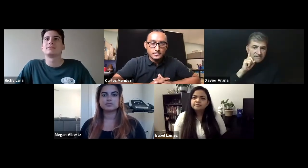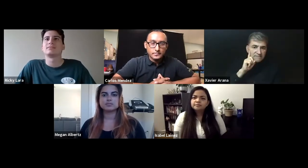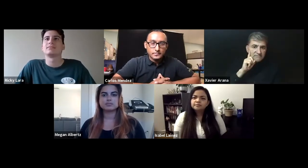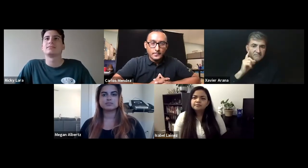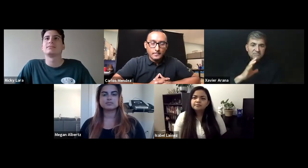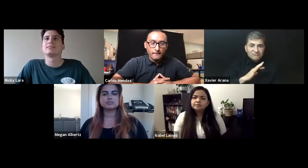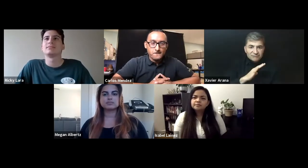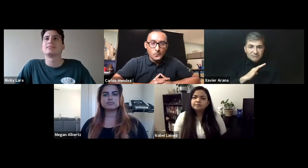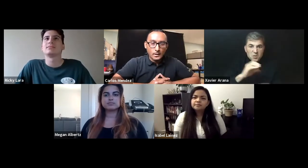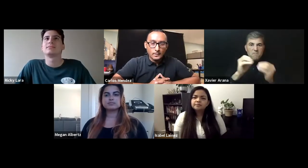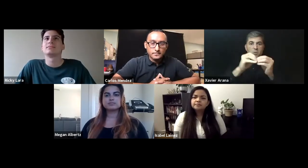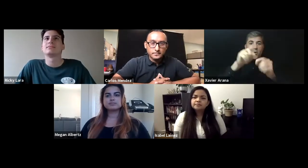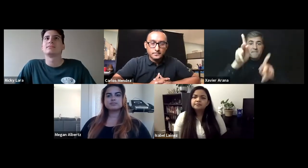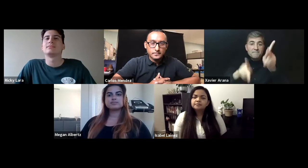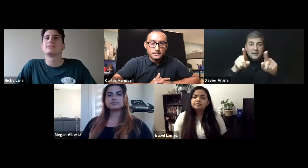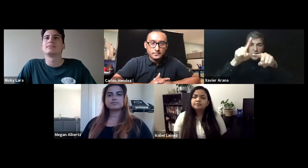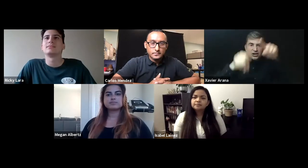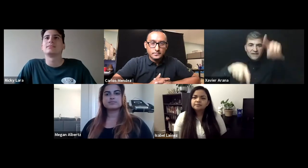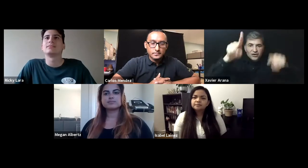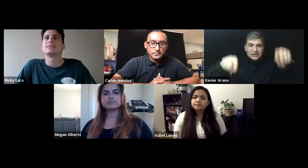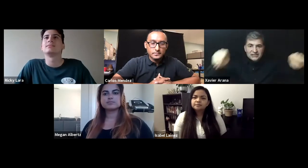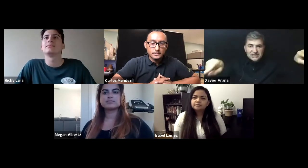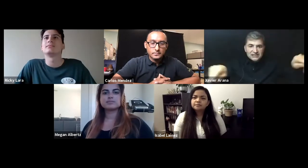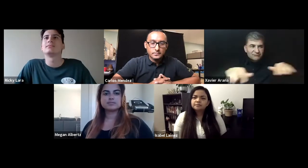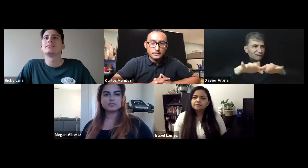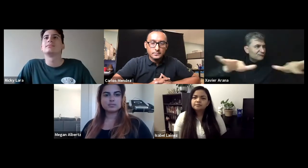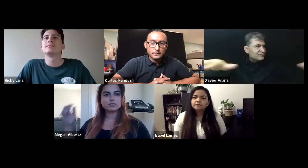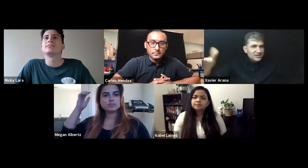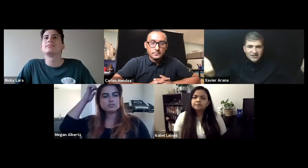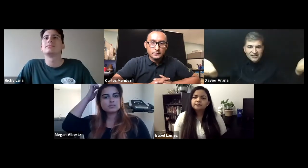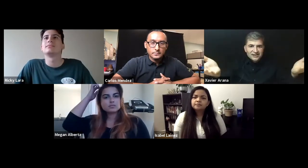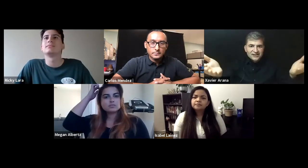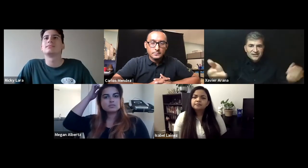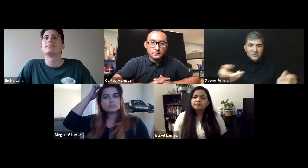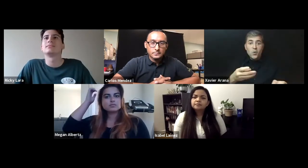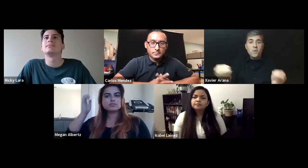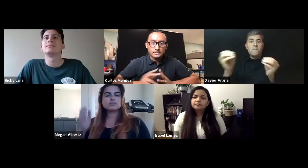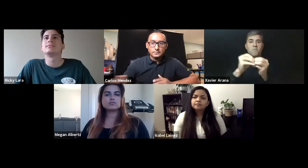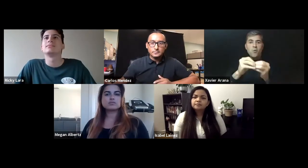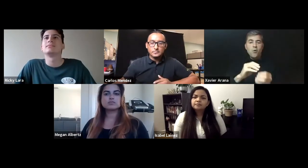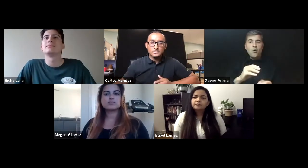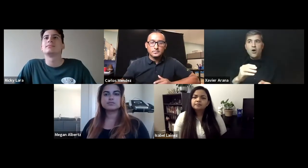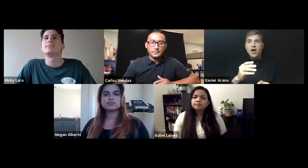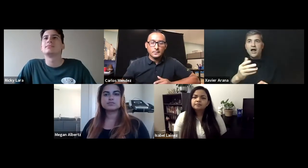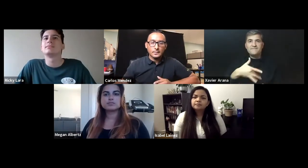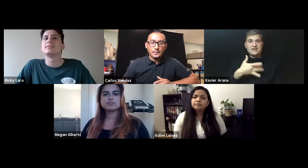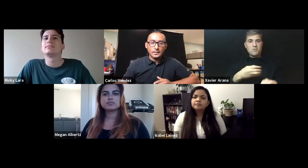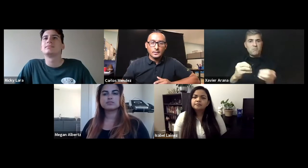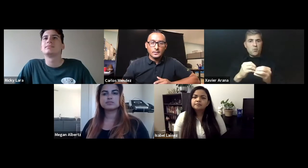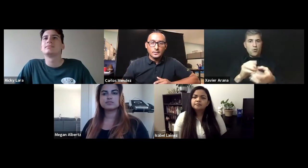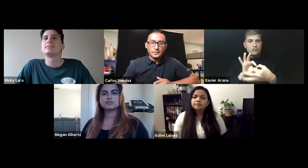And here, imagine, I met a lot more deaf people, a lot more diverse deaf people,